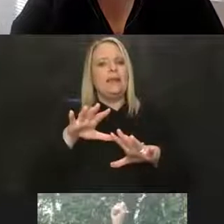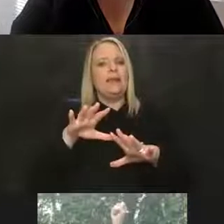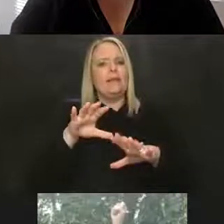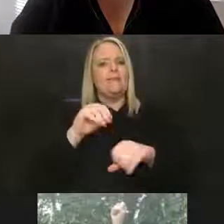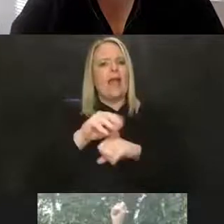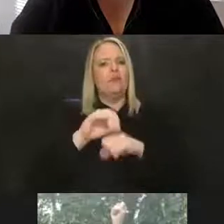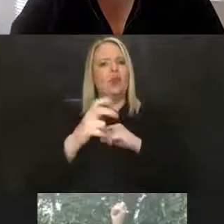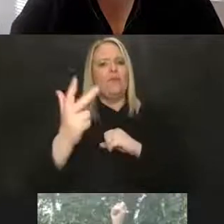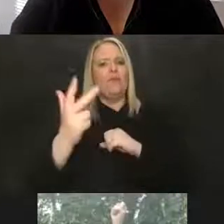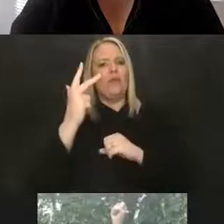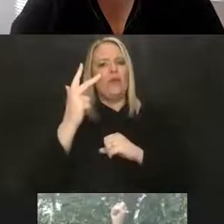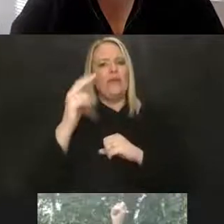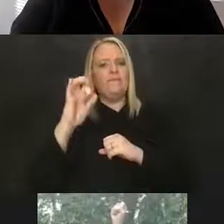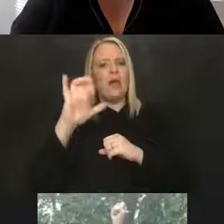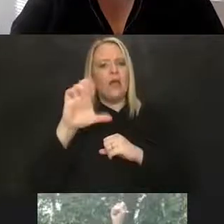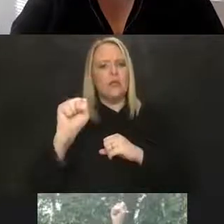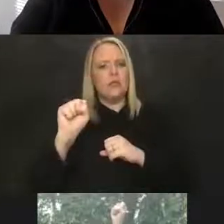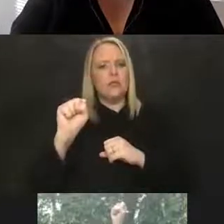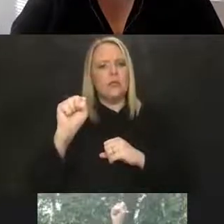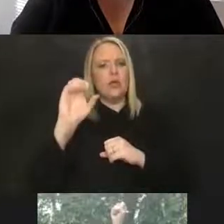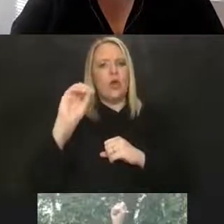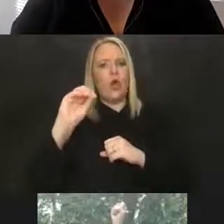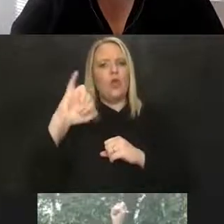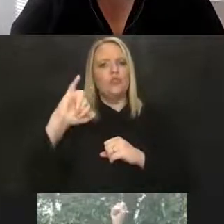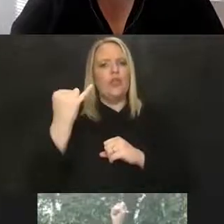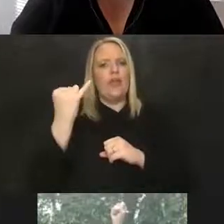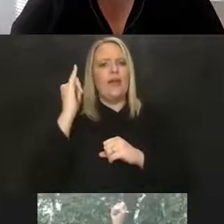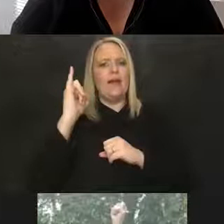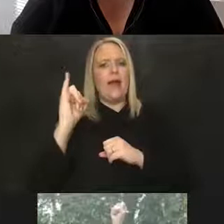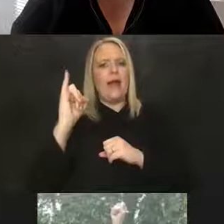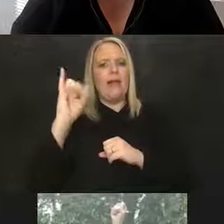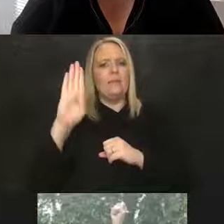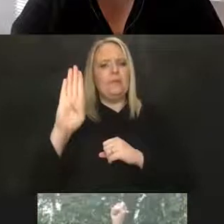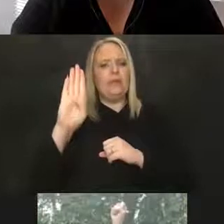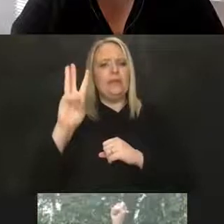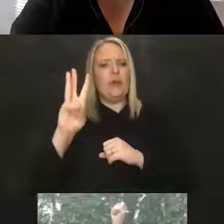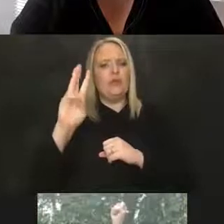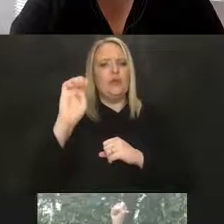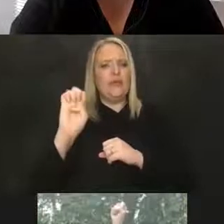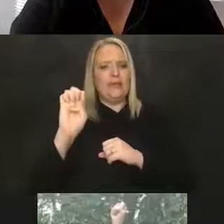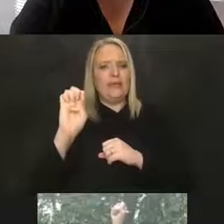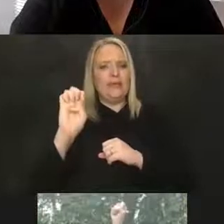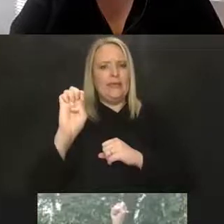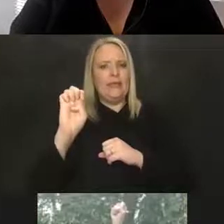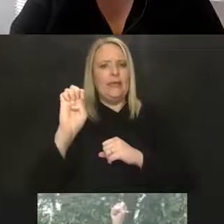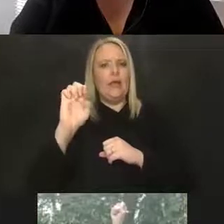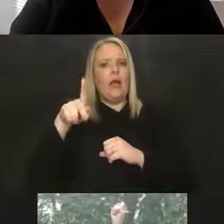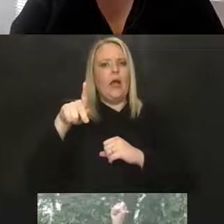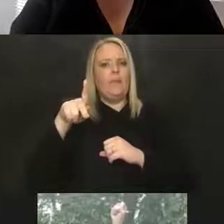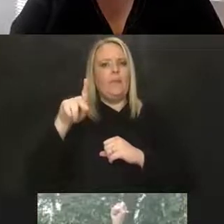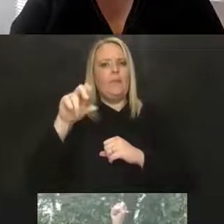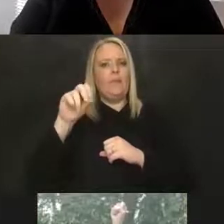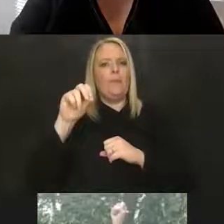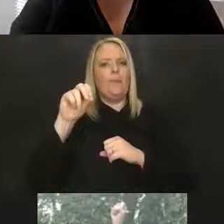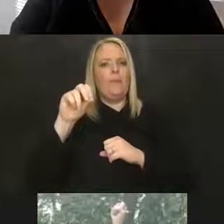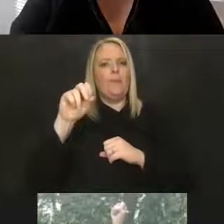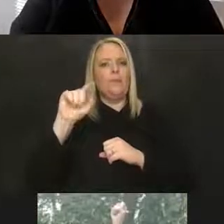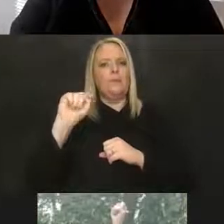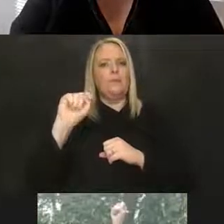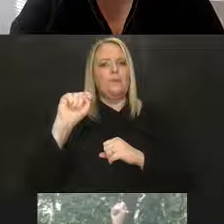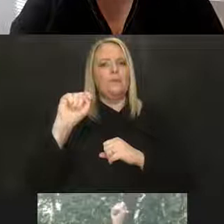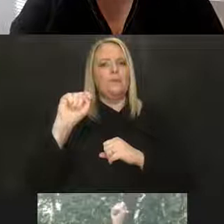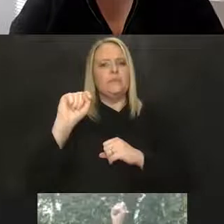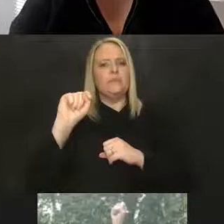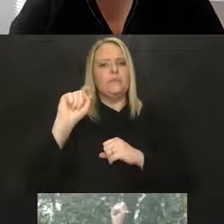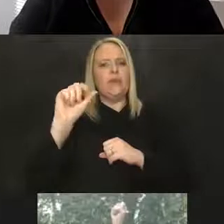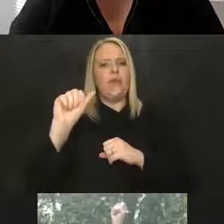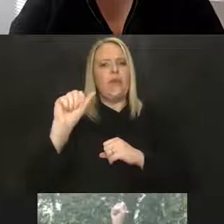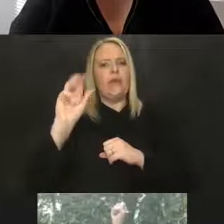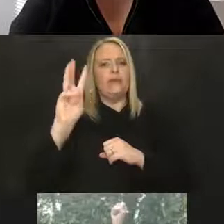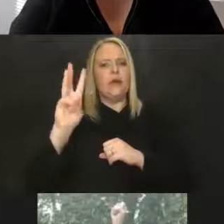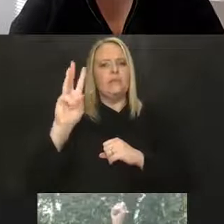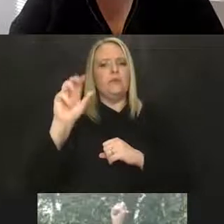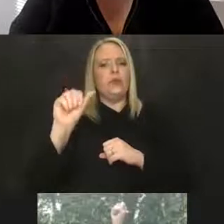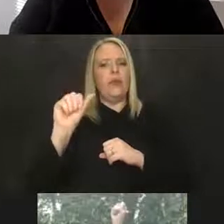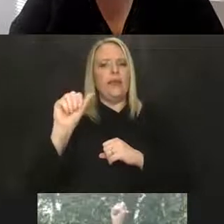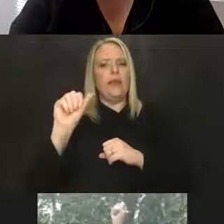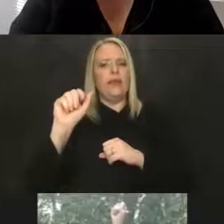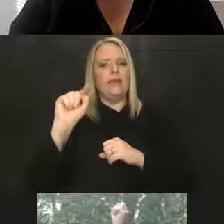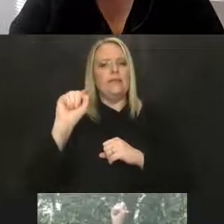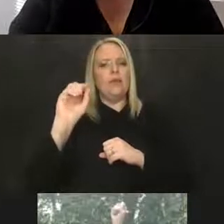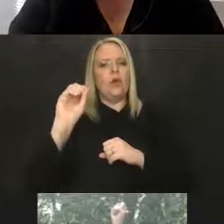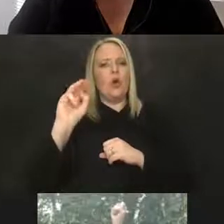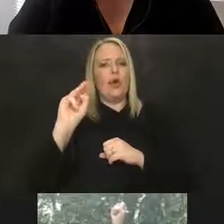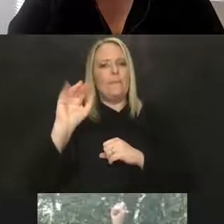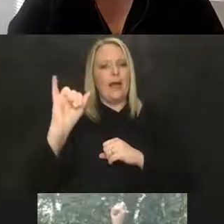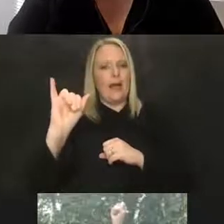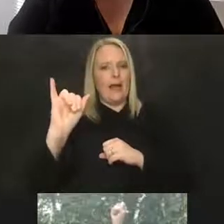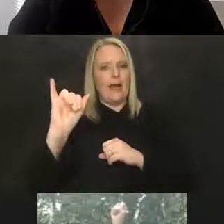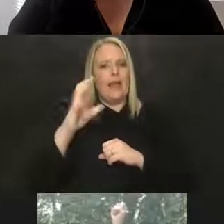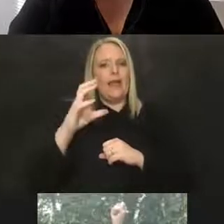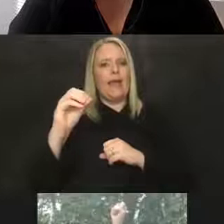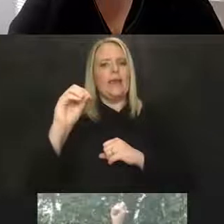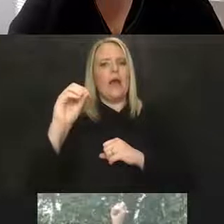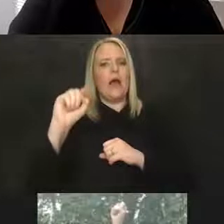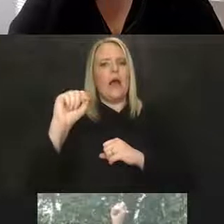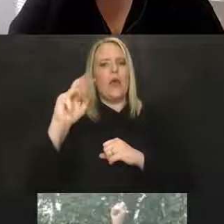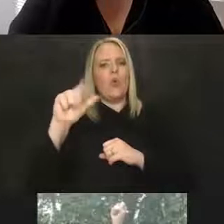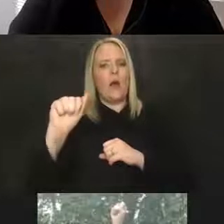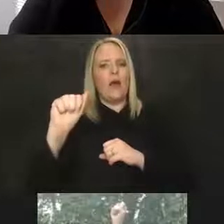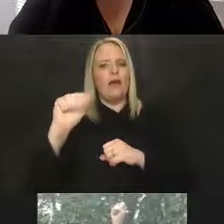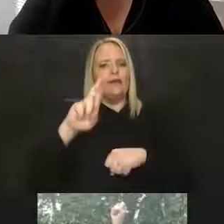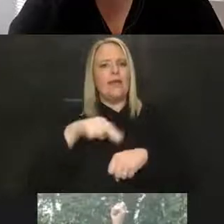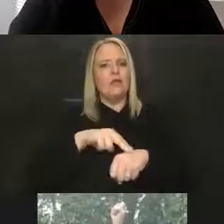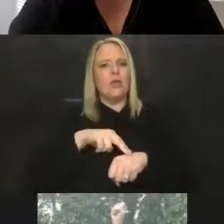That's the Ojibwe, o j i b w e, Potawatomi, p-o-t a-w-a-t-o-m-i, and Odawa Nation, o-d-a-w-a;